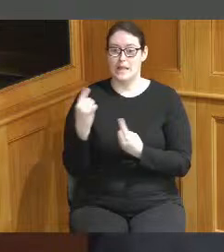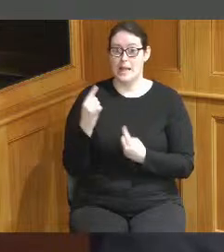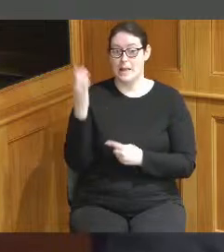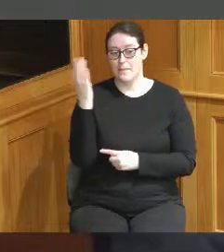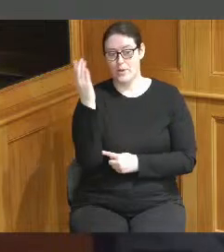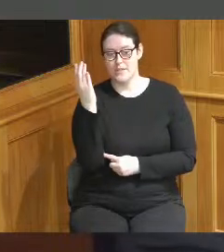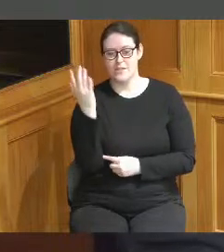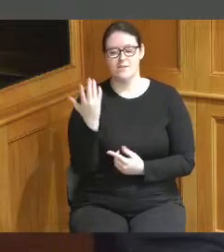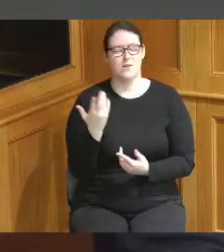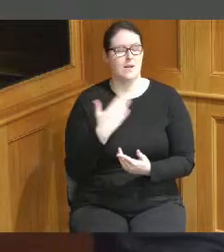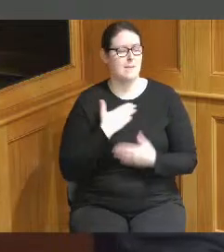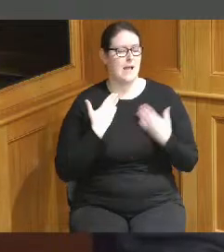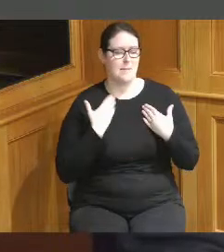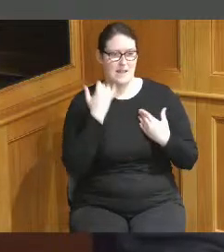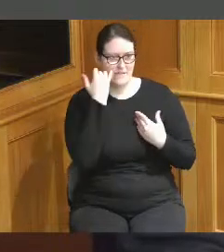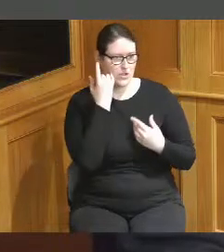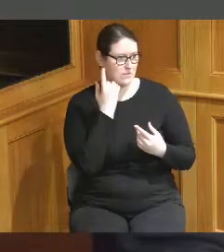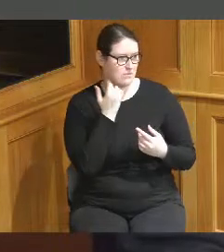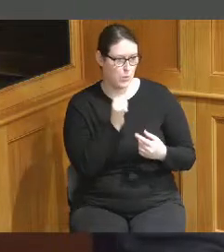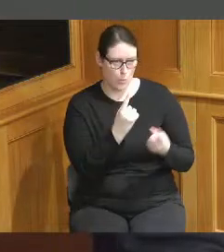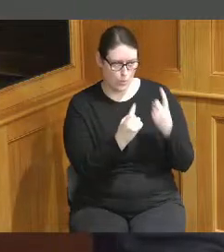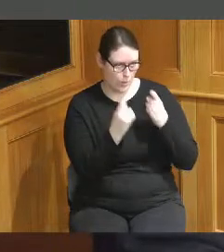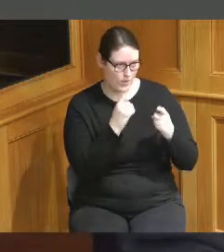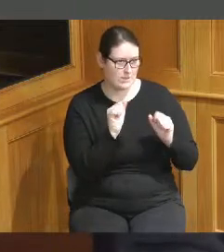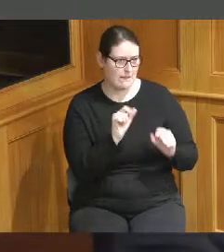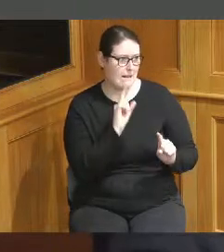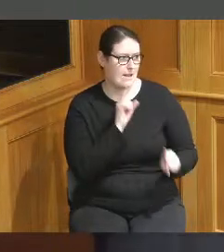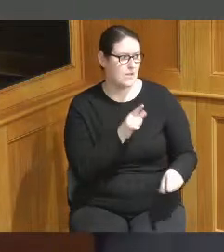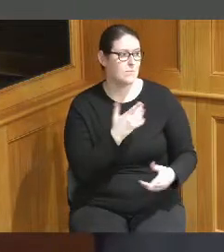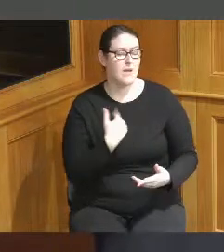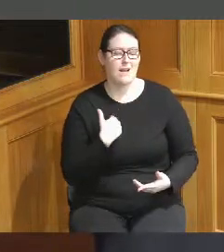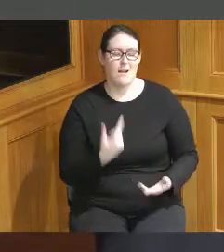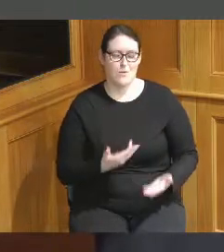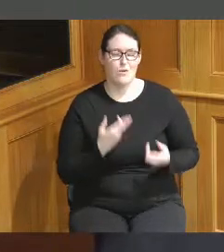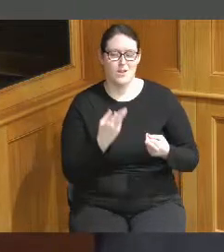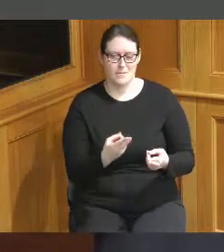can he talks to you you know you don't get that anywhere at the pharmacy drive through thank you